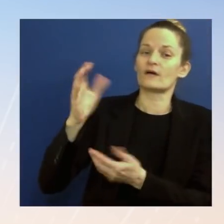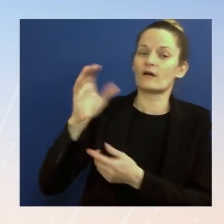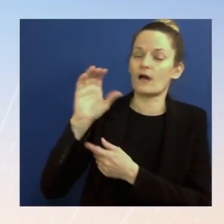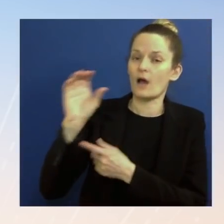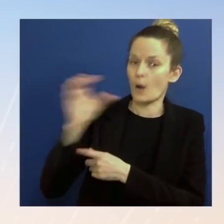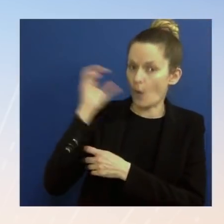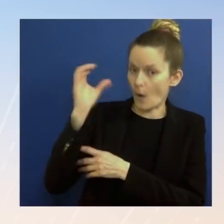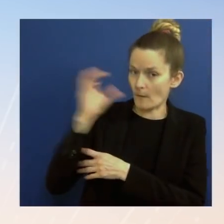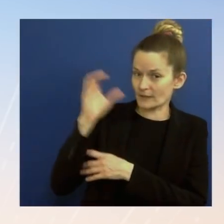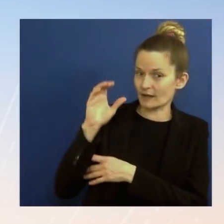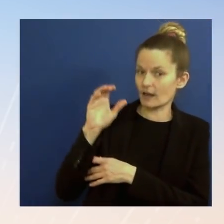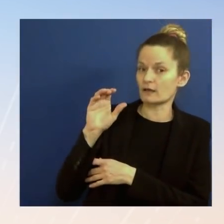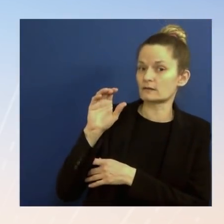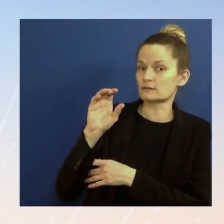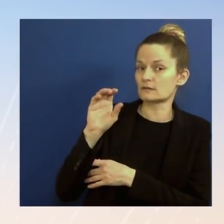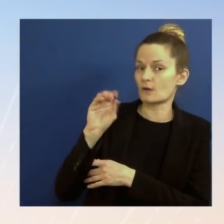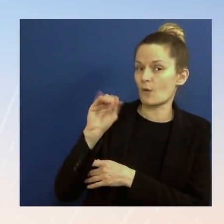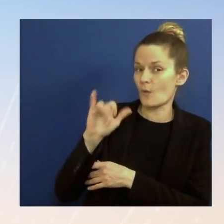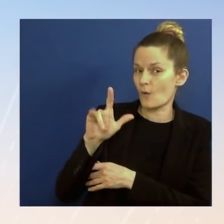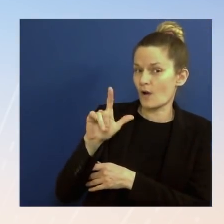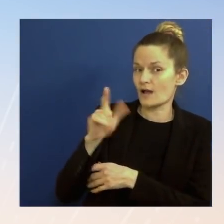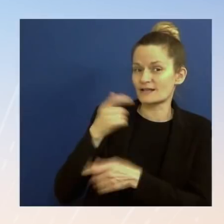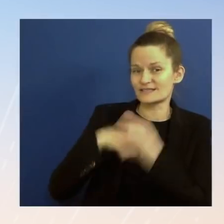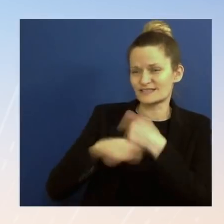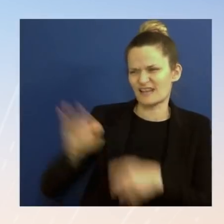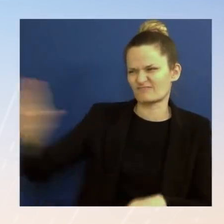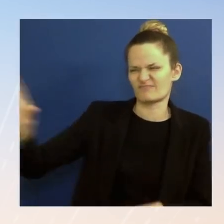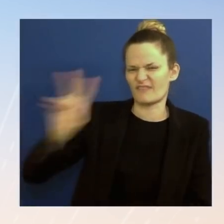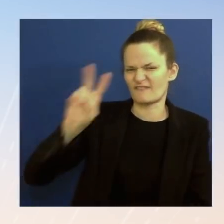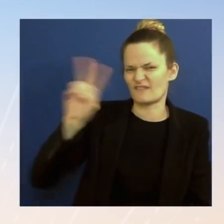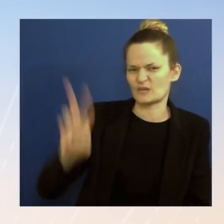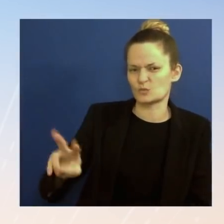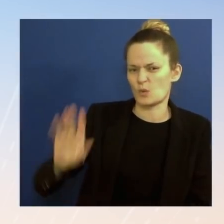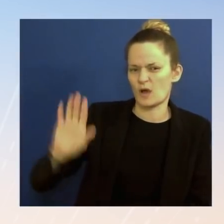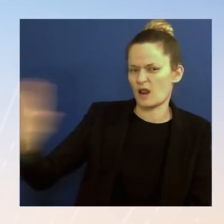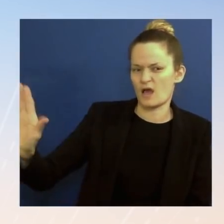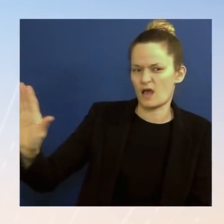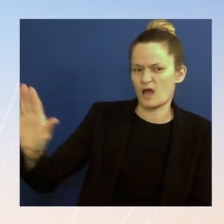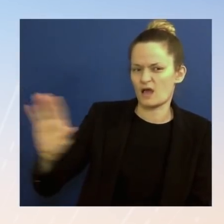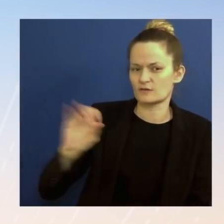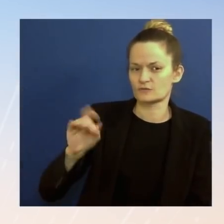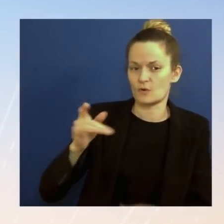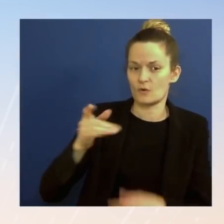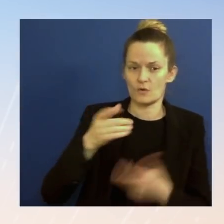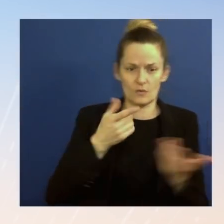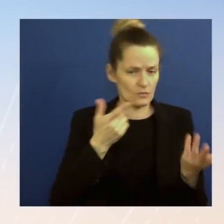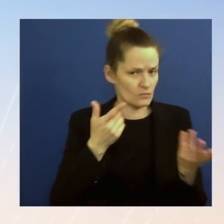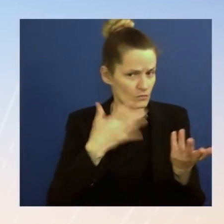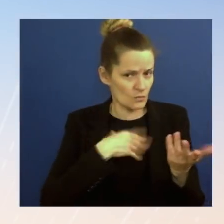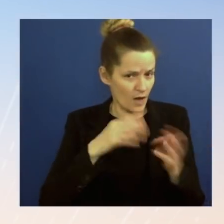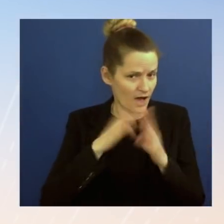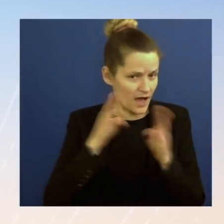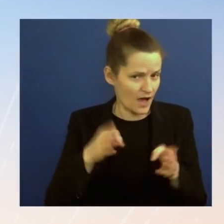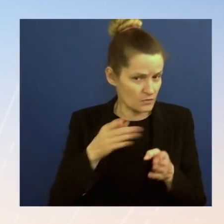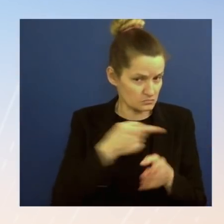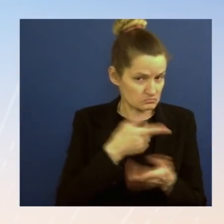Is that an option that the White House is considering? Ms. Psaki: We are continuing to talk to a range of producers on the importance of maintaining global supply.